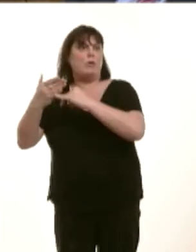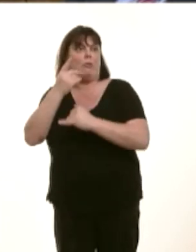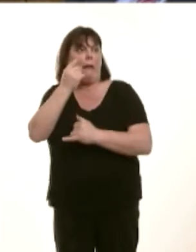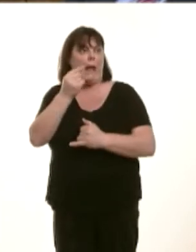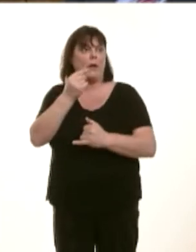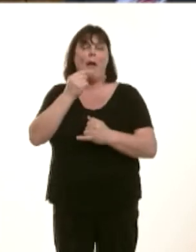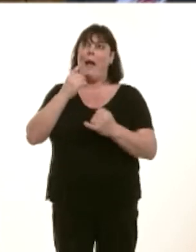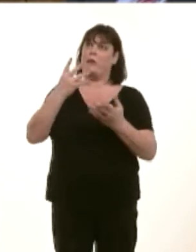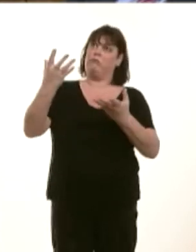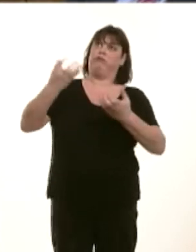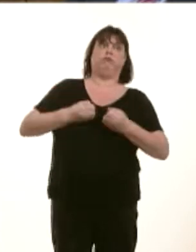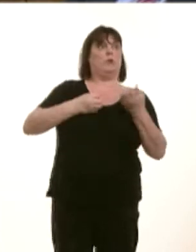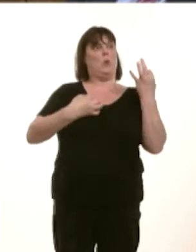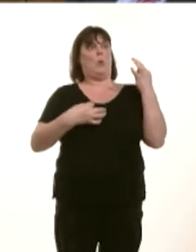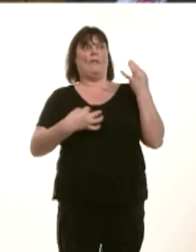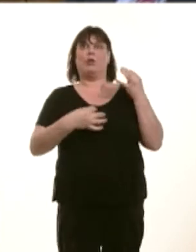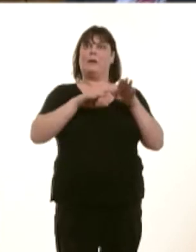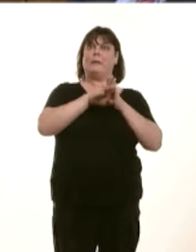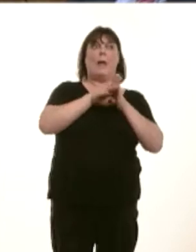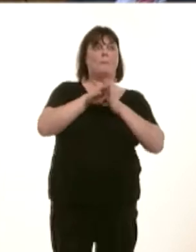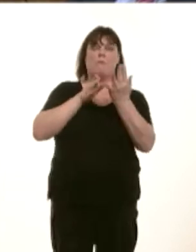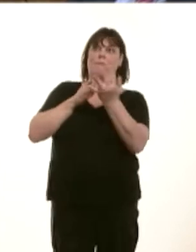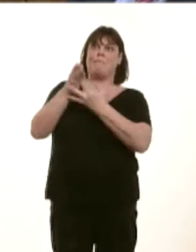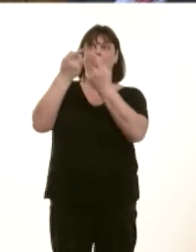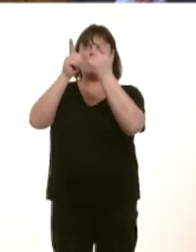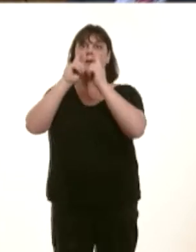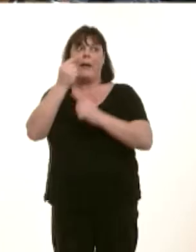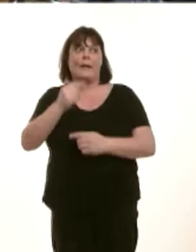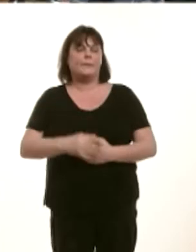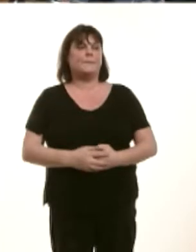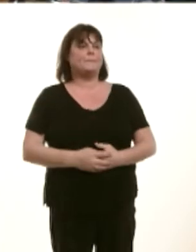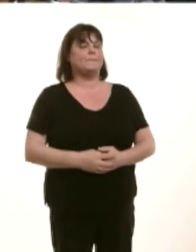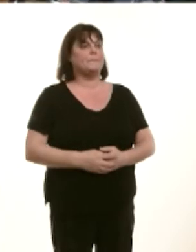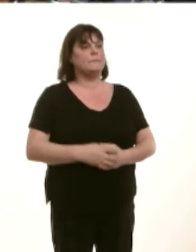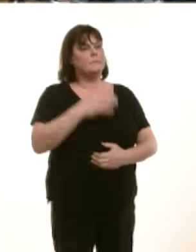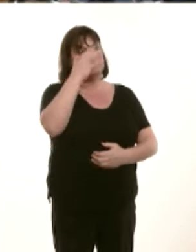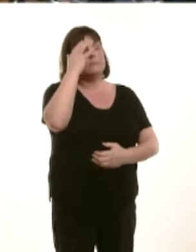grades required as part of their offer. Bethan Jenkins: First Minister, obviously,